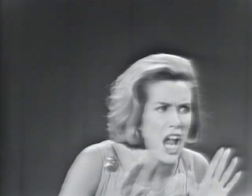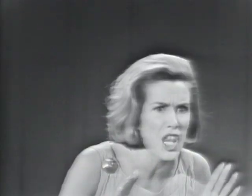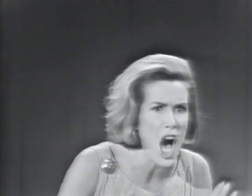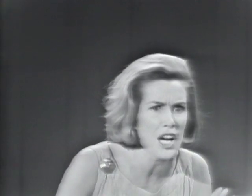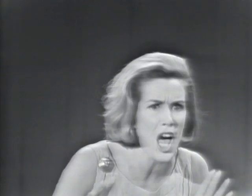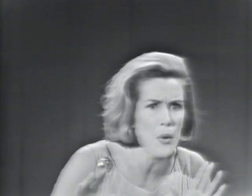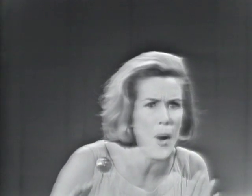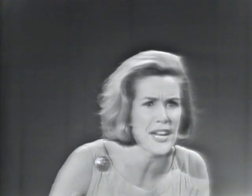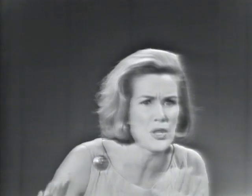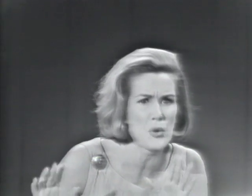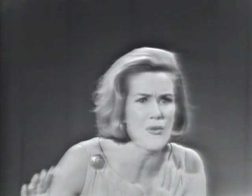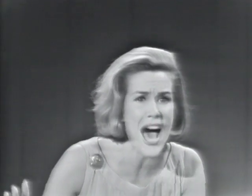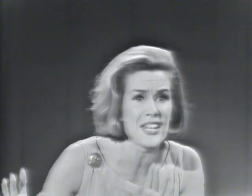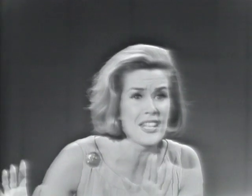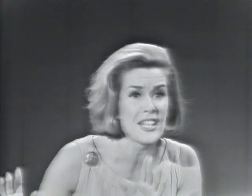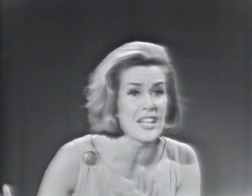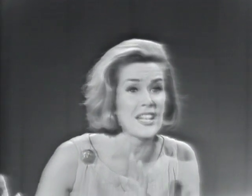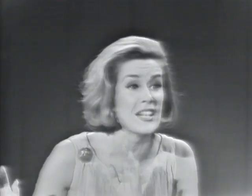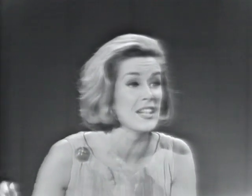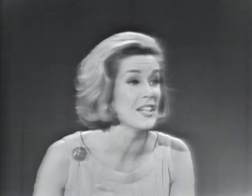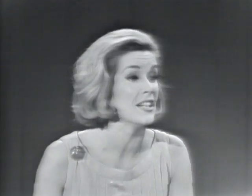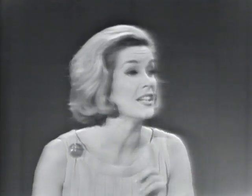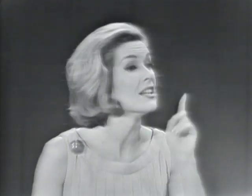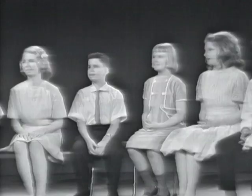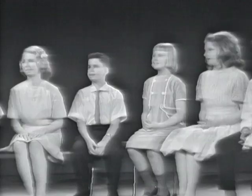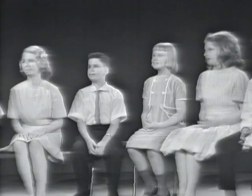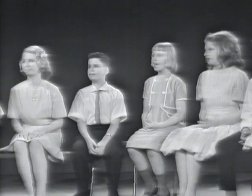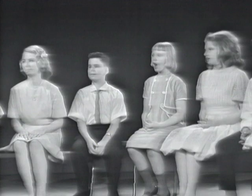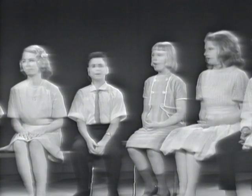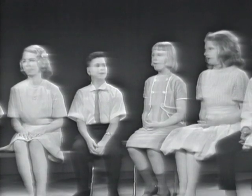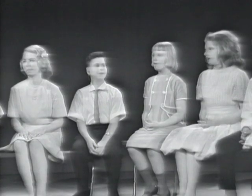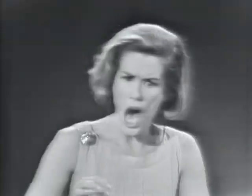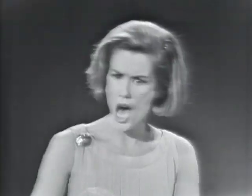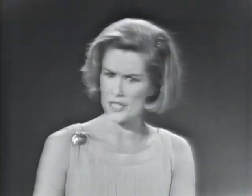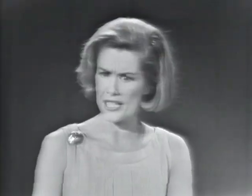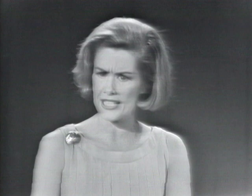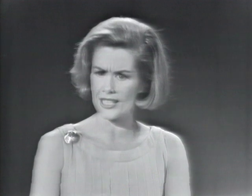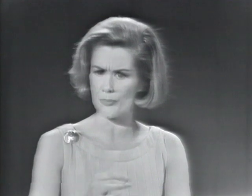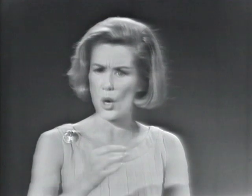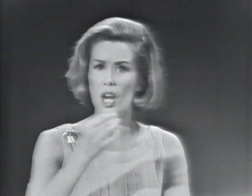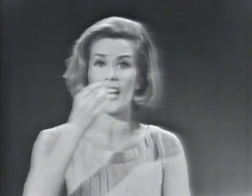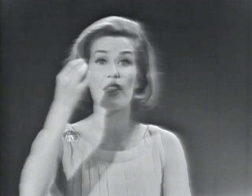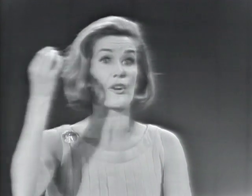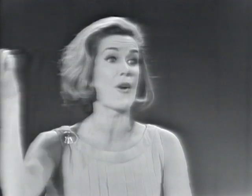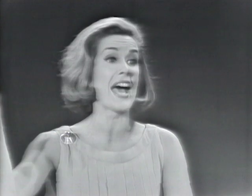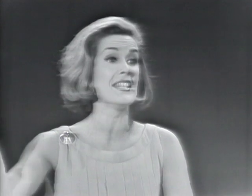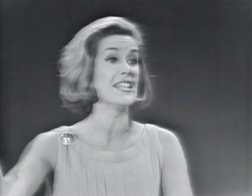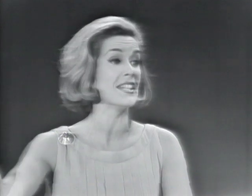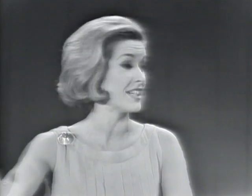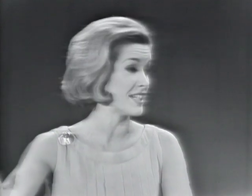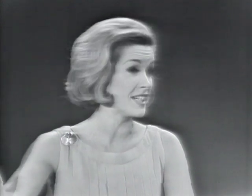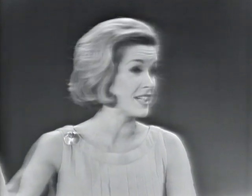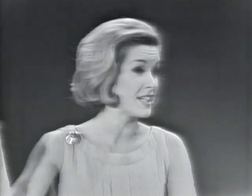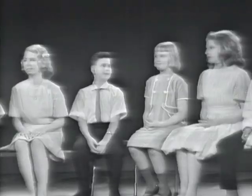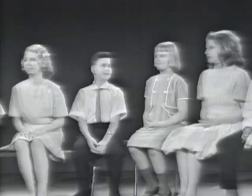A LONG, LONG WAY TO RUN SEW A NEEDLE PULLING THREAD